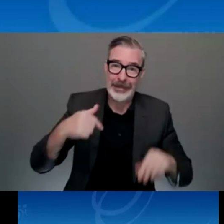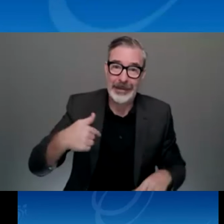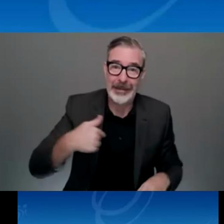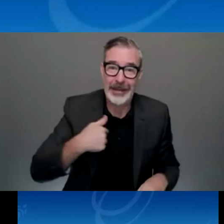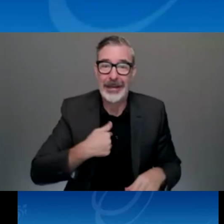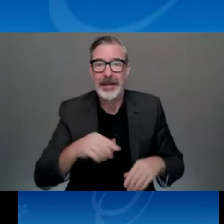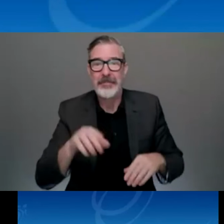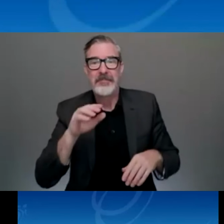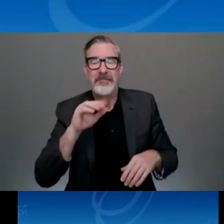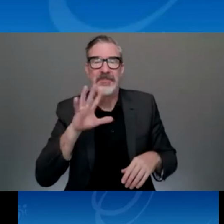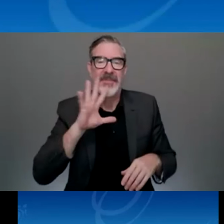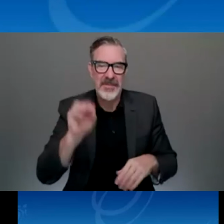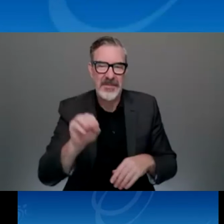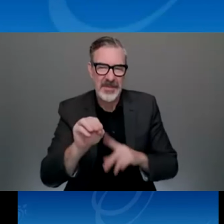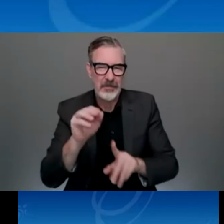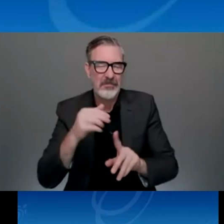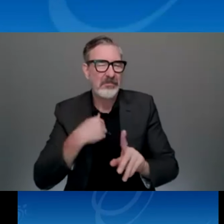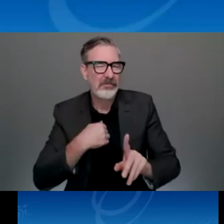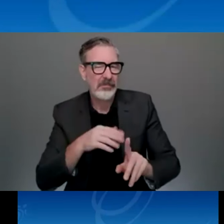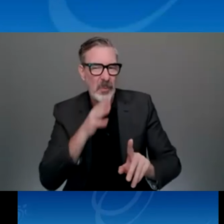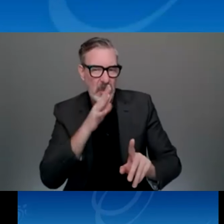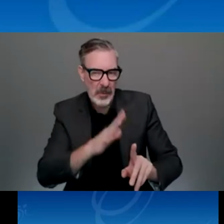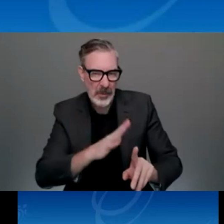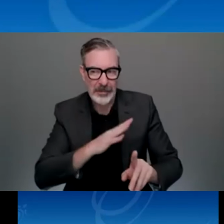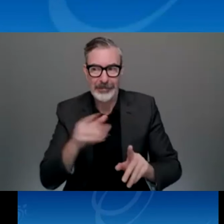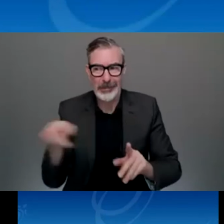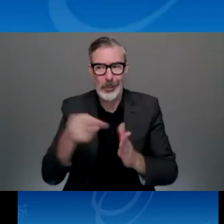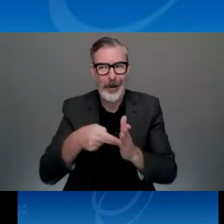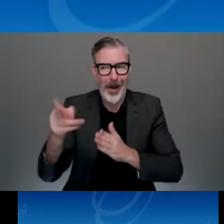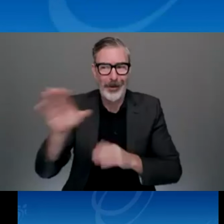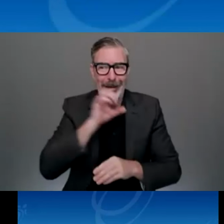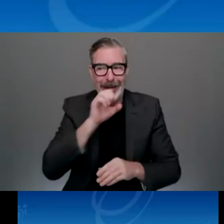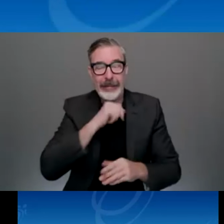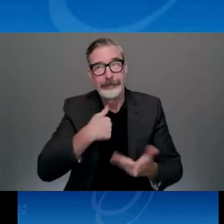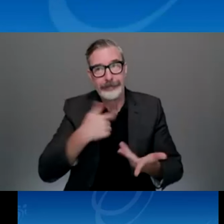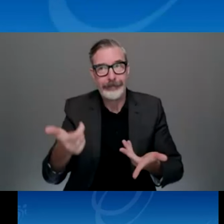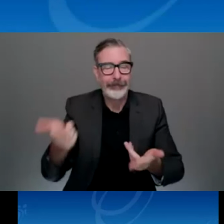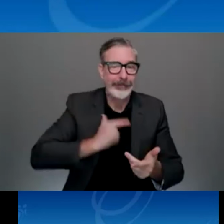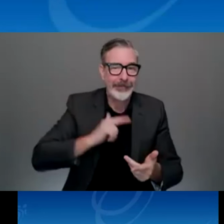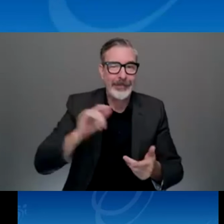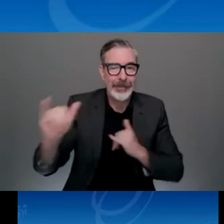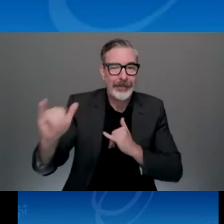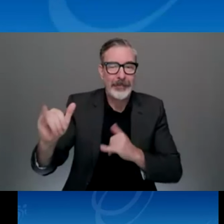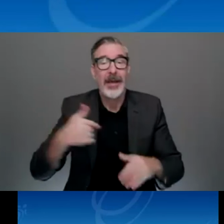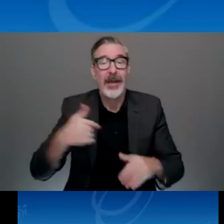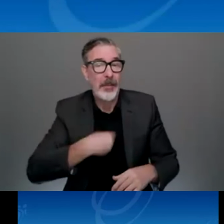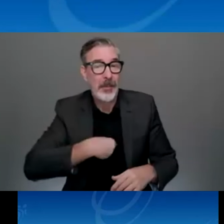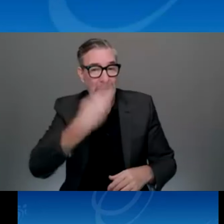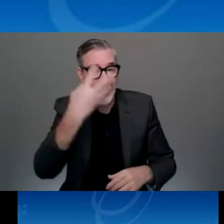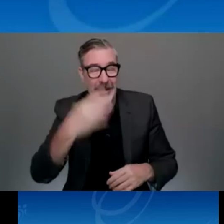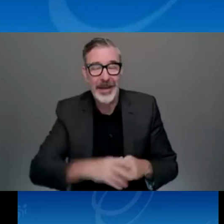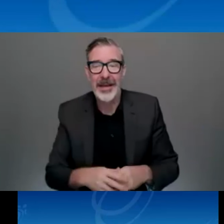but I suppose if everyone else has been that honest, I will too. I am a, Caucasian, dark haired,